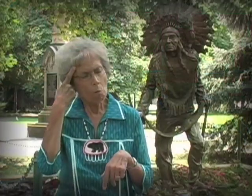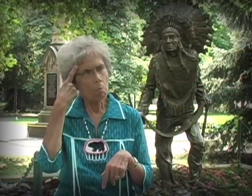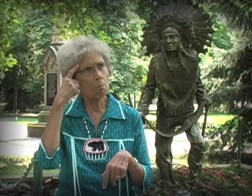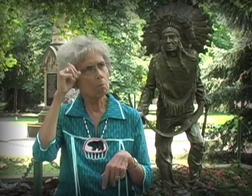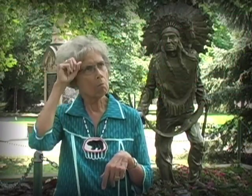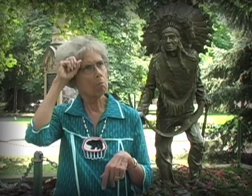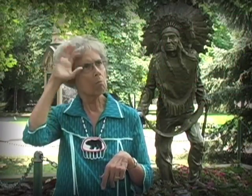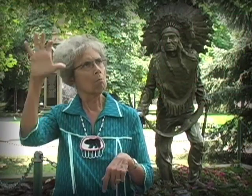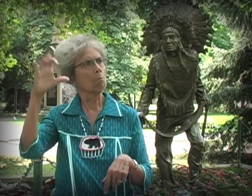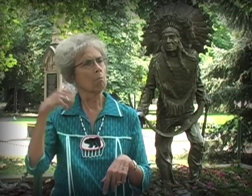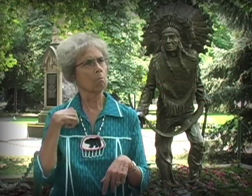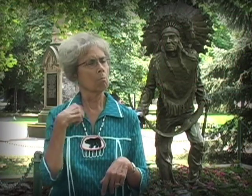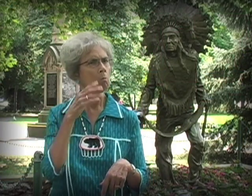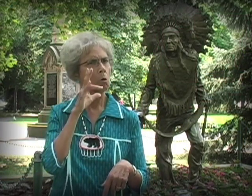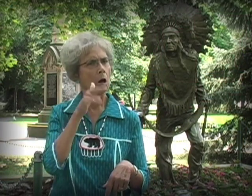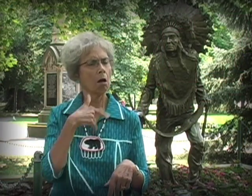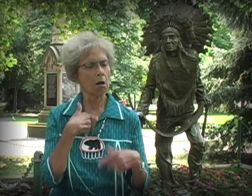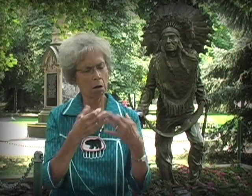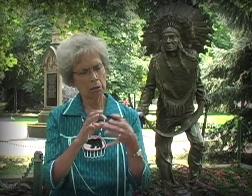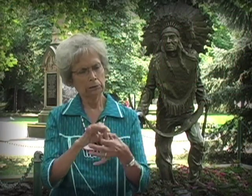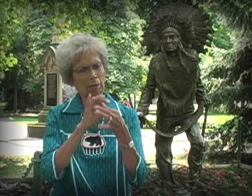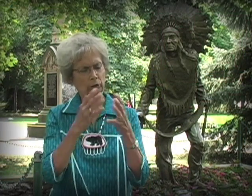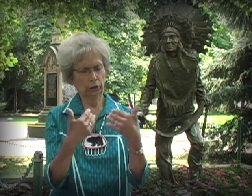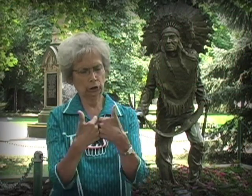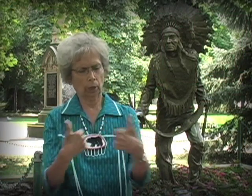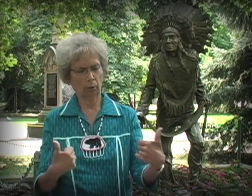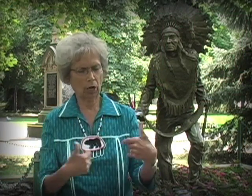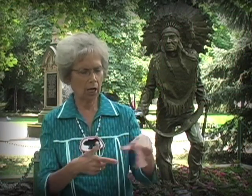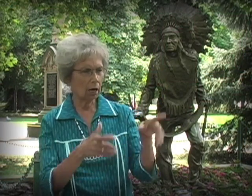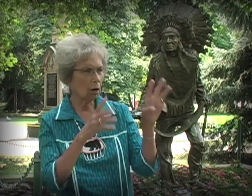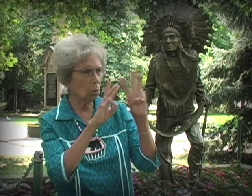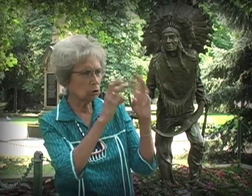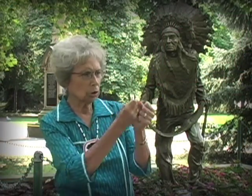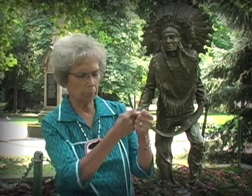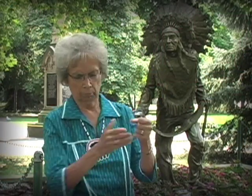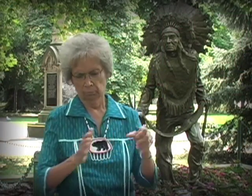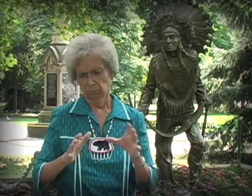I was thinking and got an idea. I thought why not for us to set up a separate workshop.